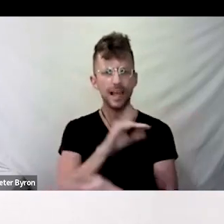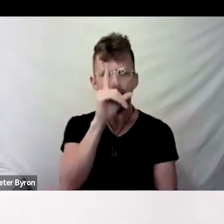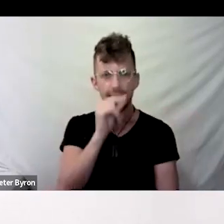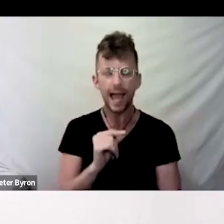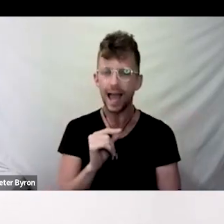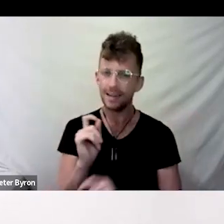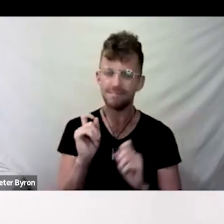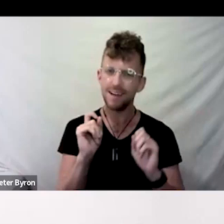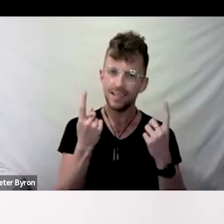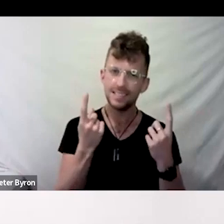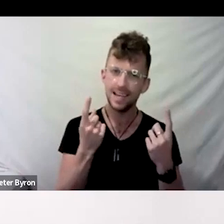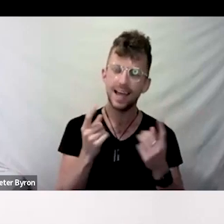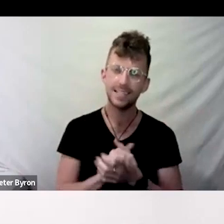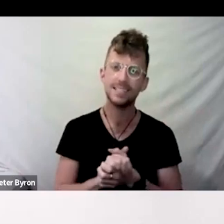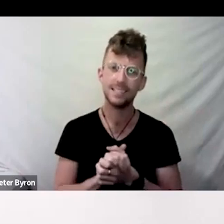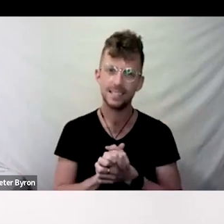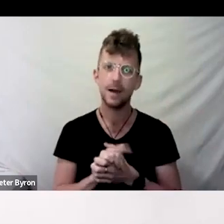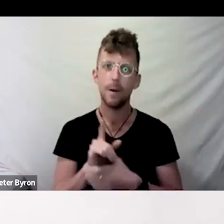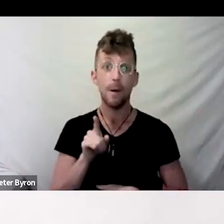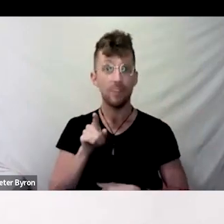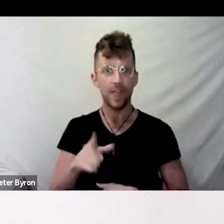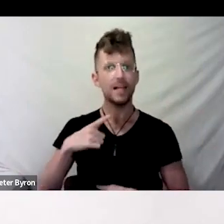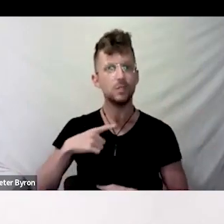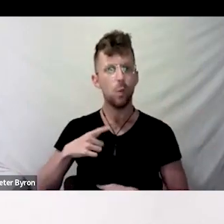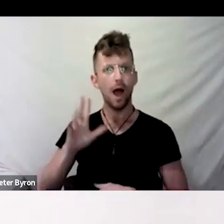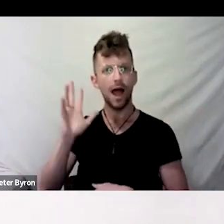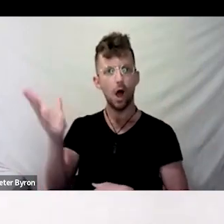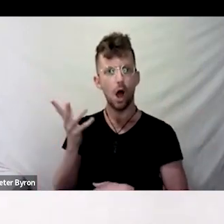those hosts there to support you with those kōreros. Thank you.